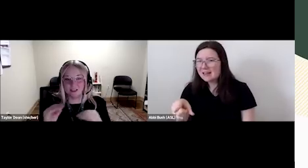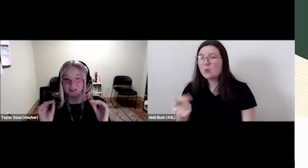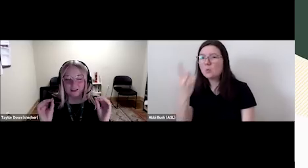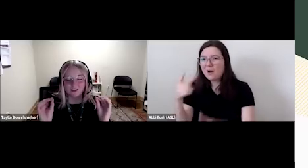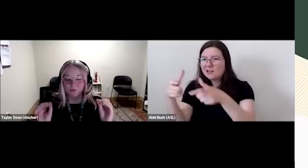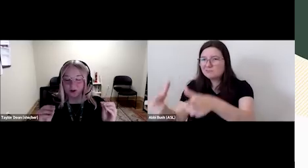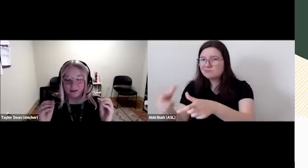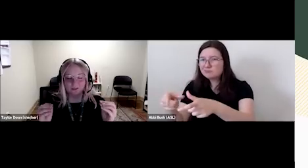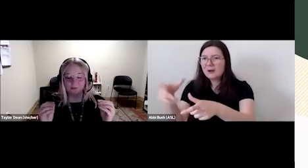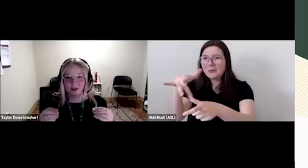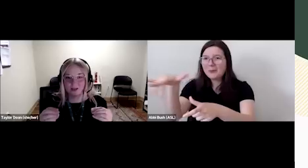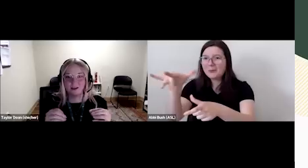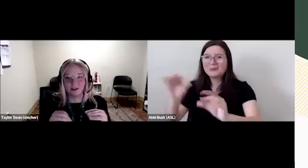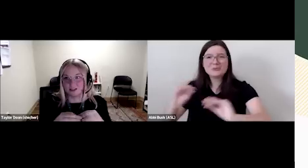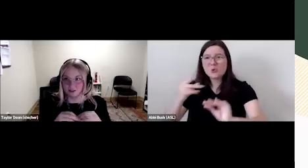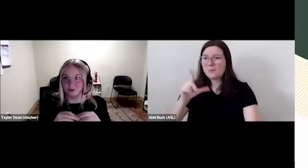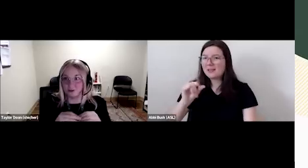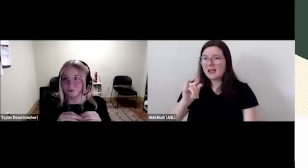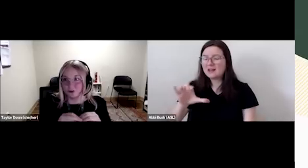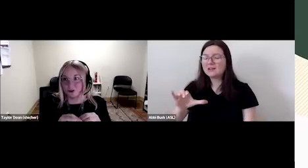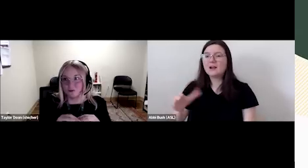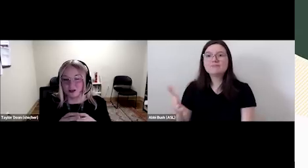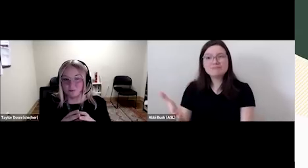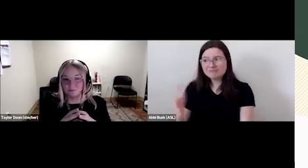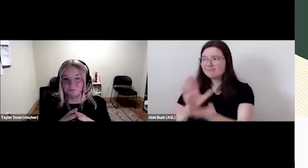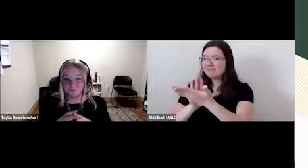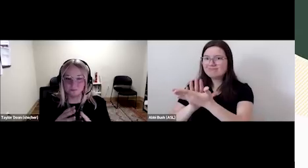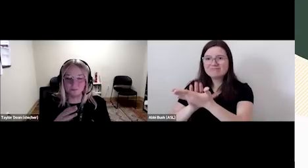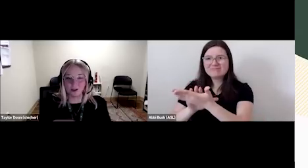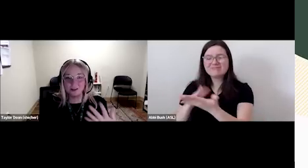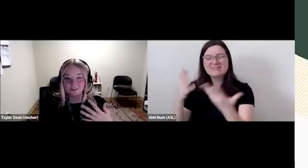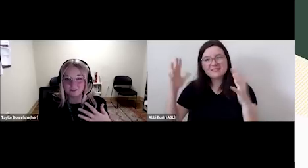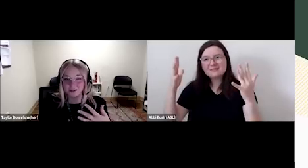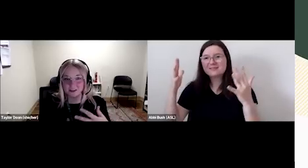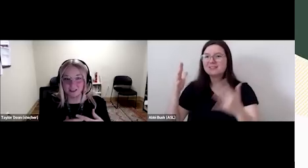any small effort made is gonna go a really long way. And then finally,